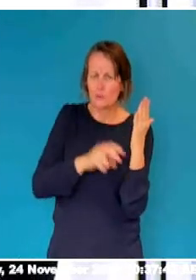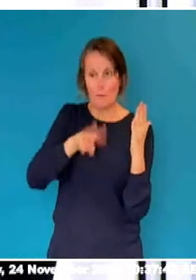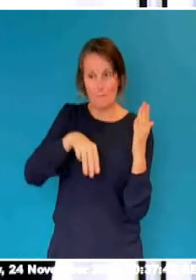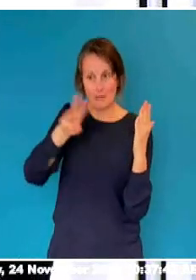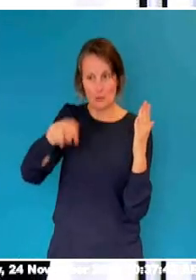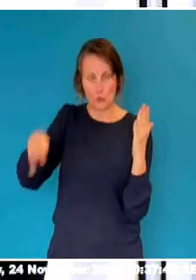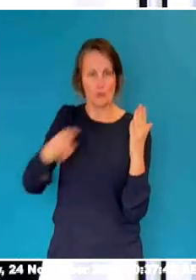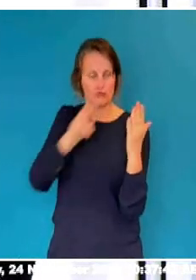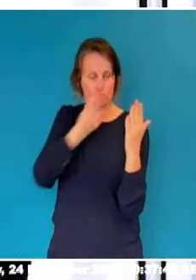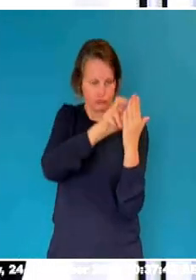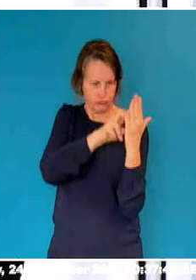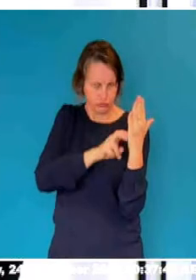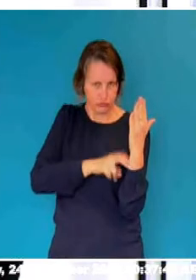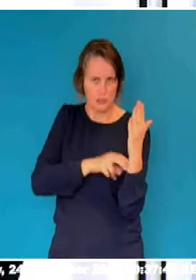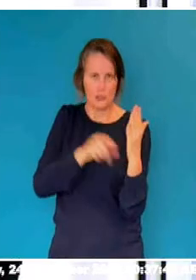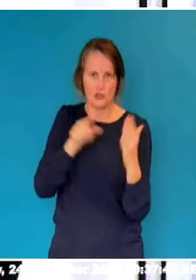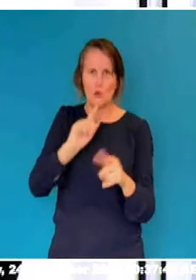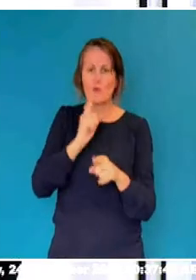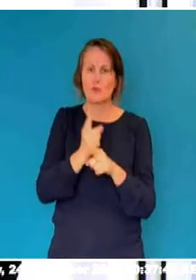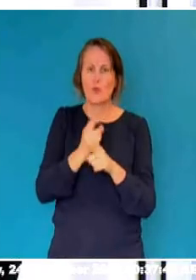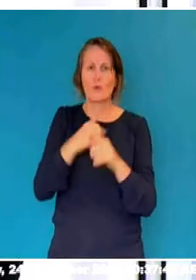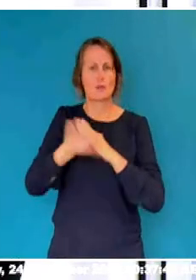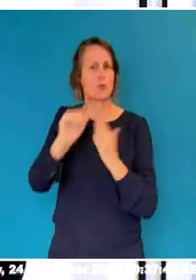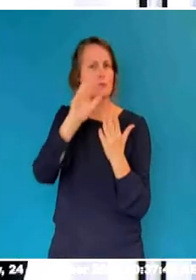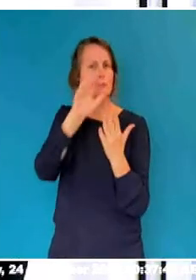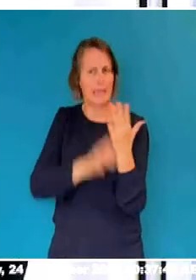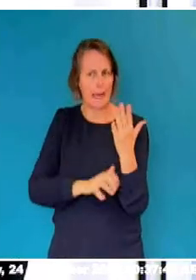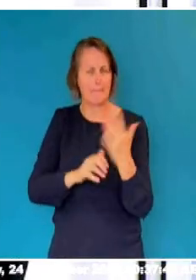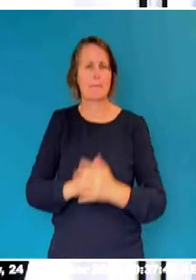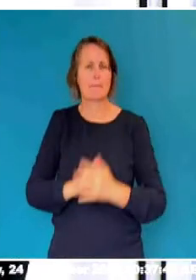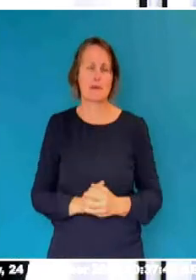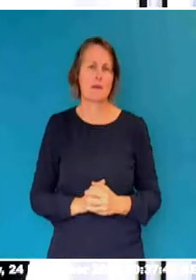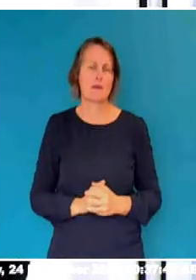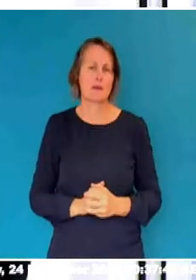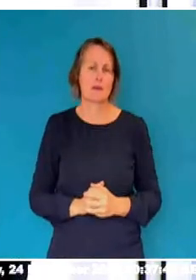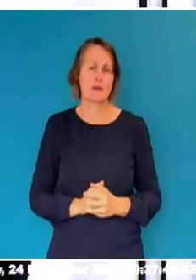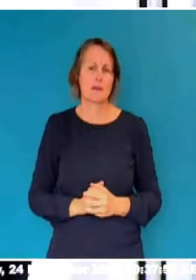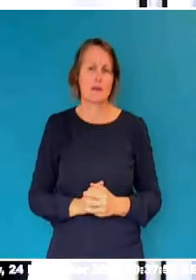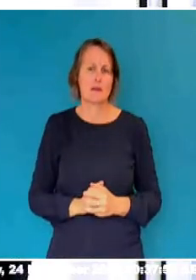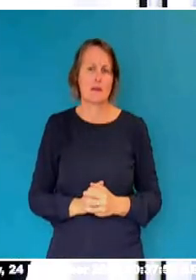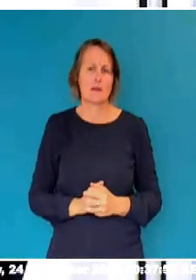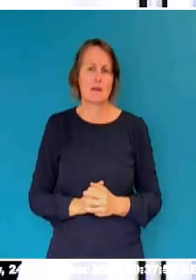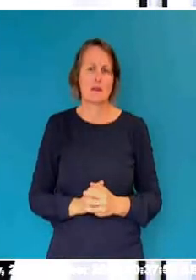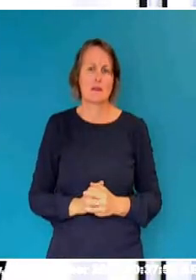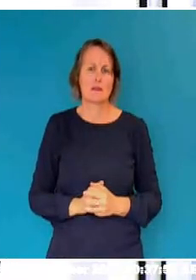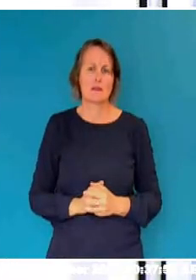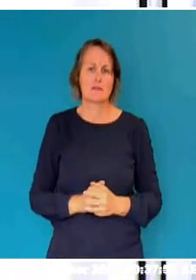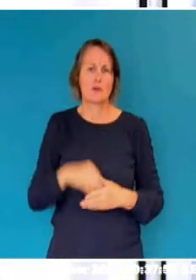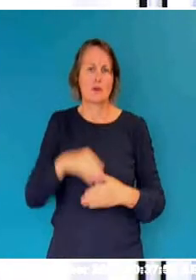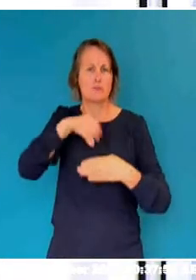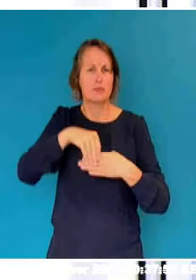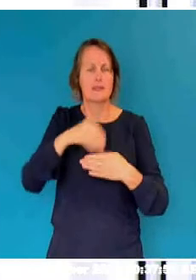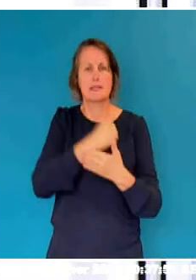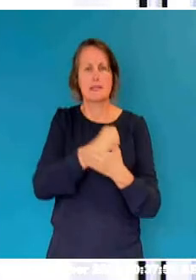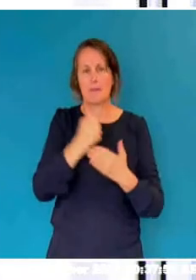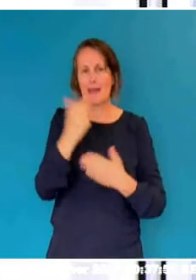you've referred to those in your statement, just to clarify, they are annexures 18 and 19